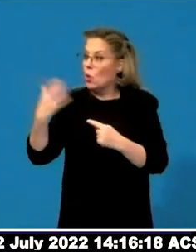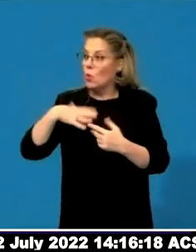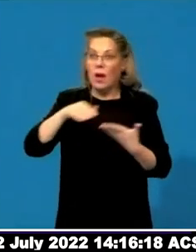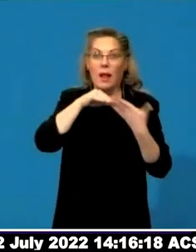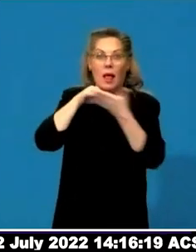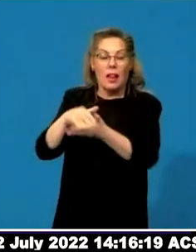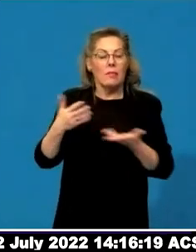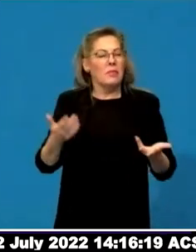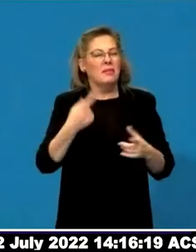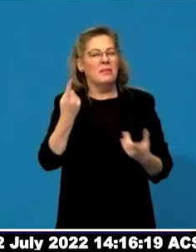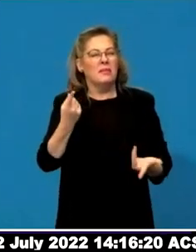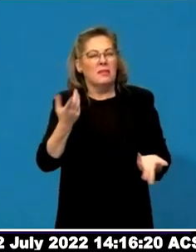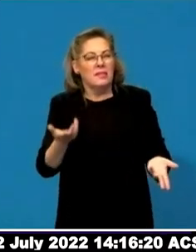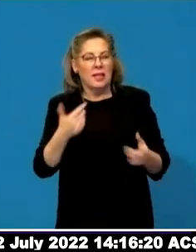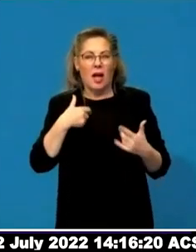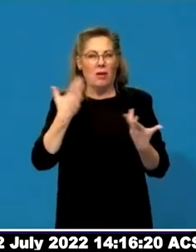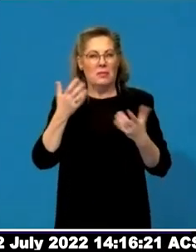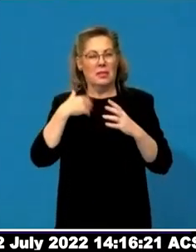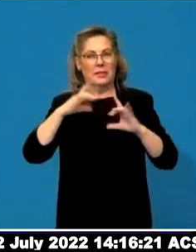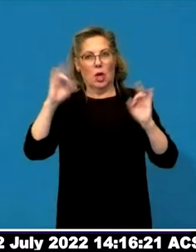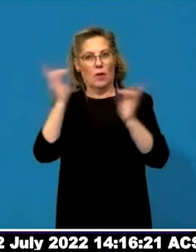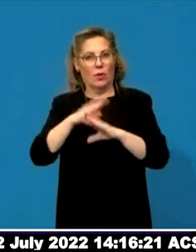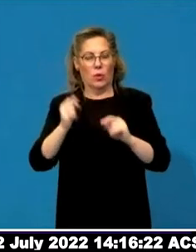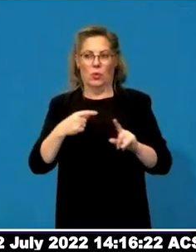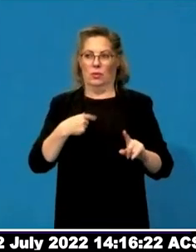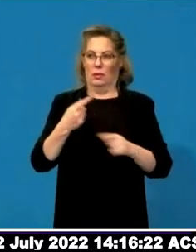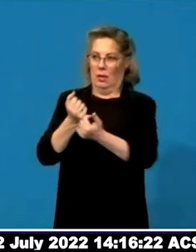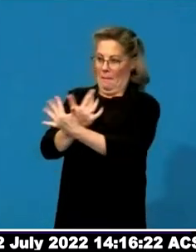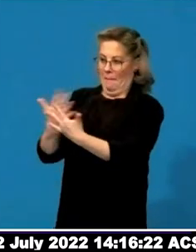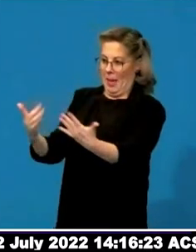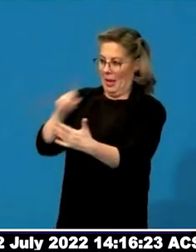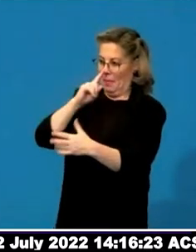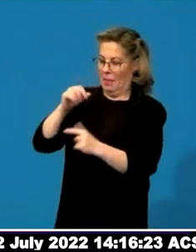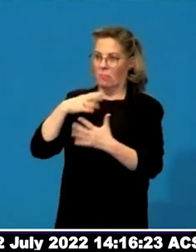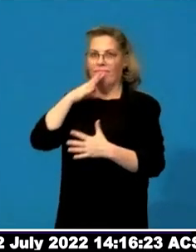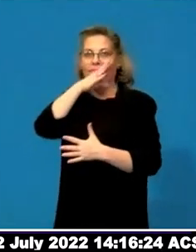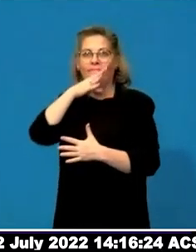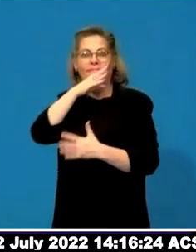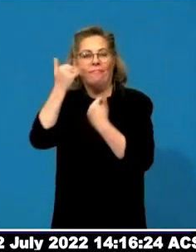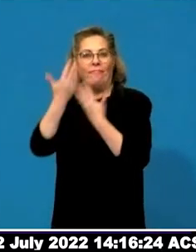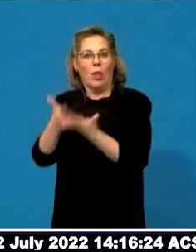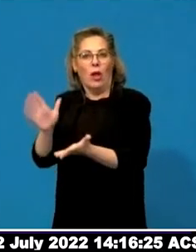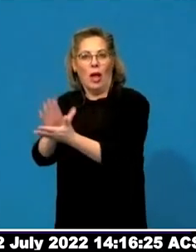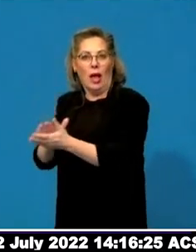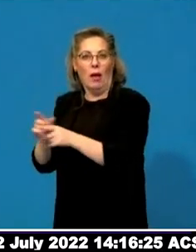I'm just wondering why these organisations would not ease the path for people to the NDIS.